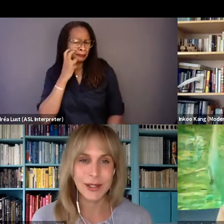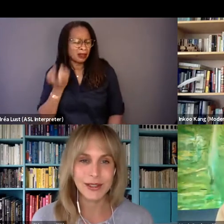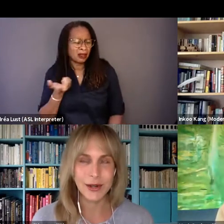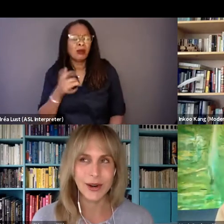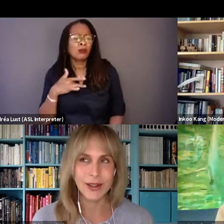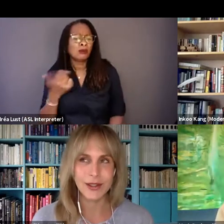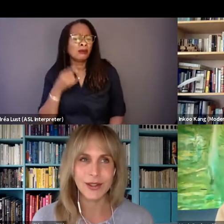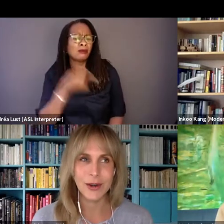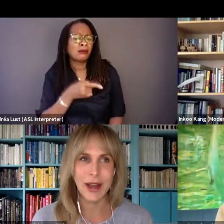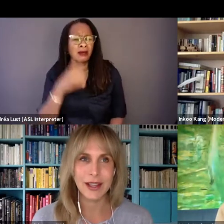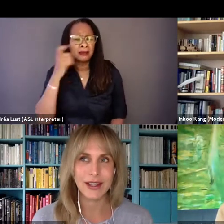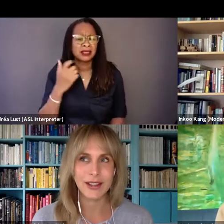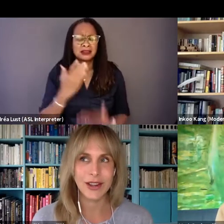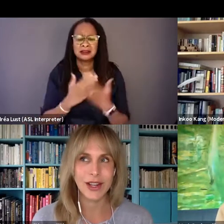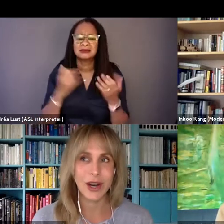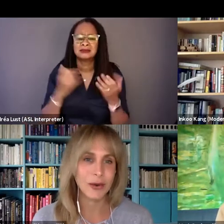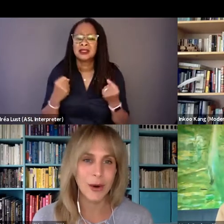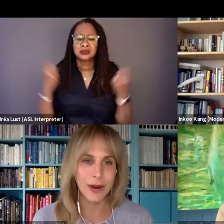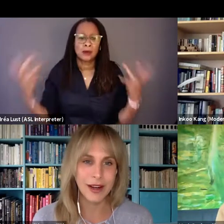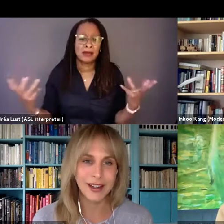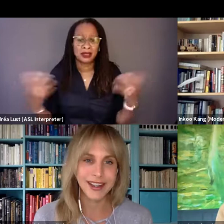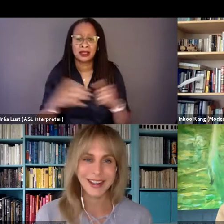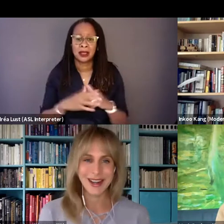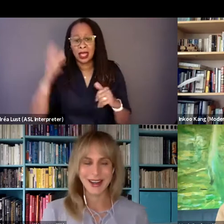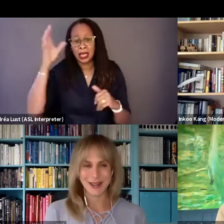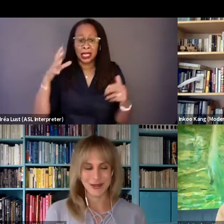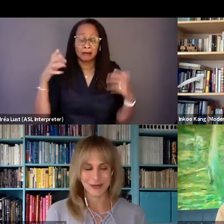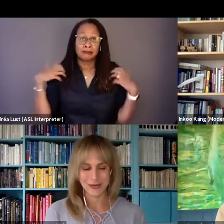because there are so many heroic predecessors.